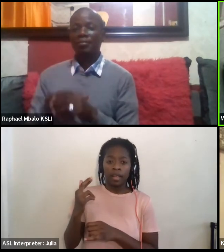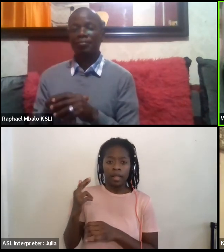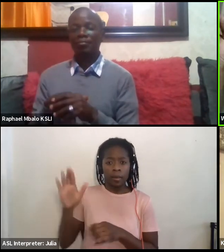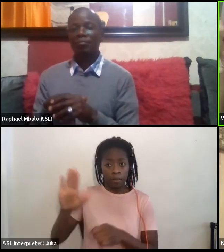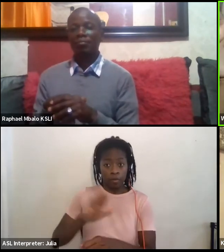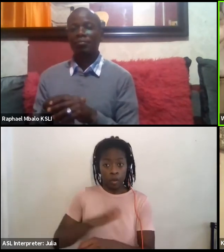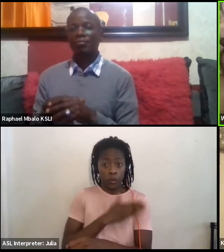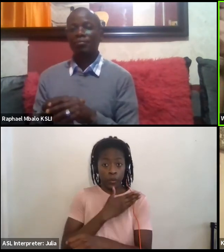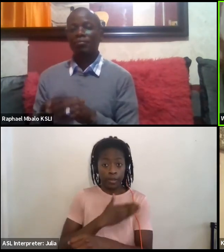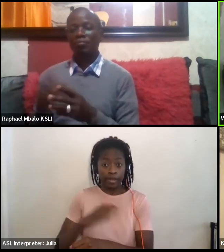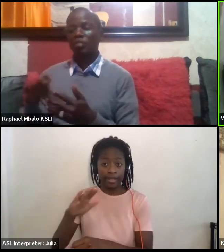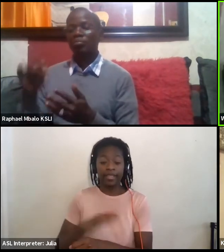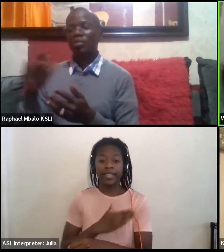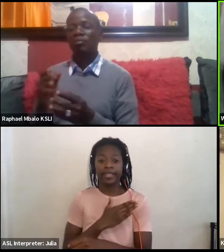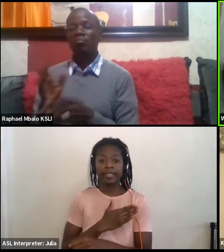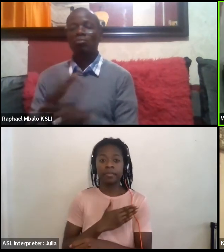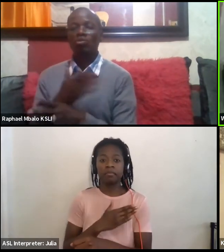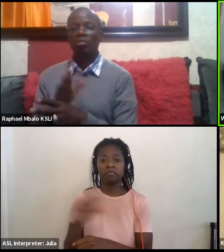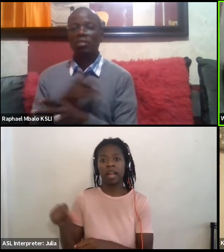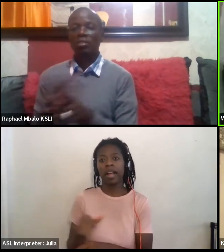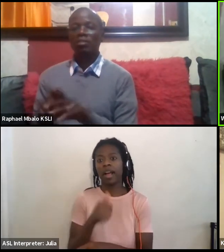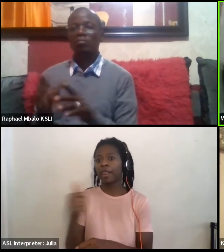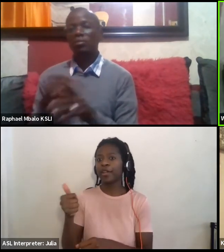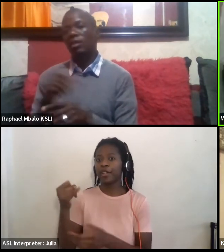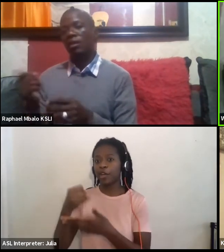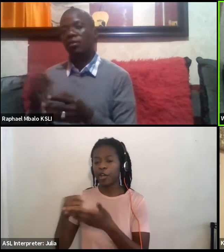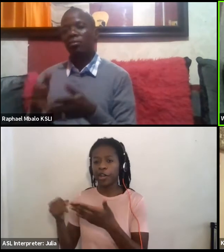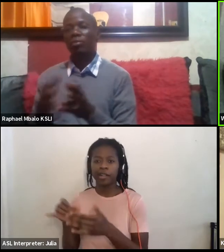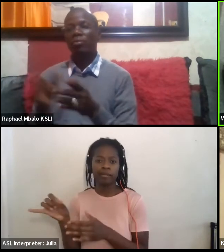and other forms of art like a painting